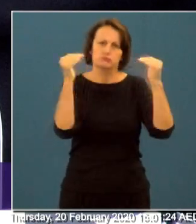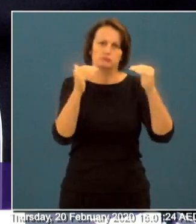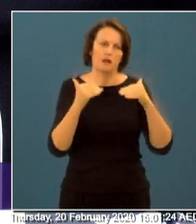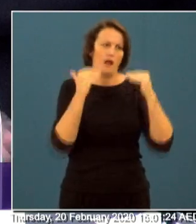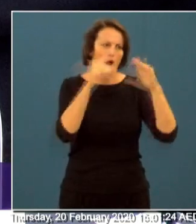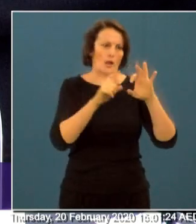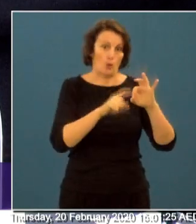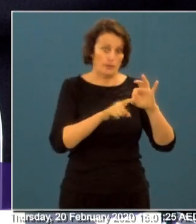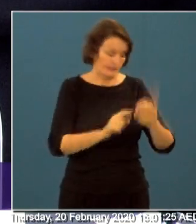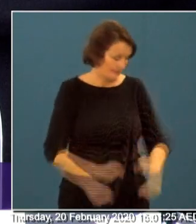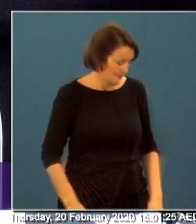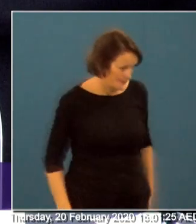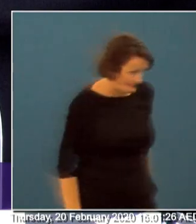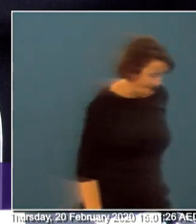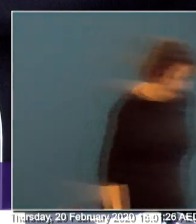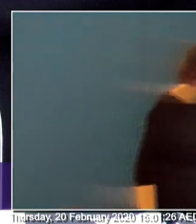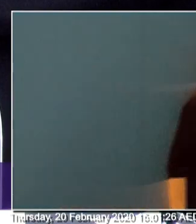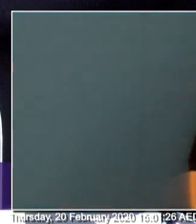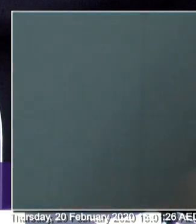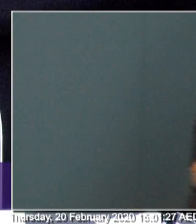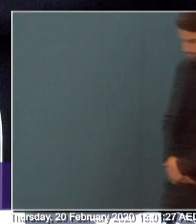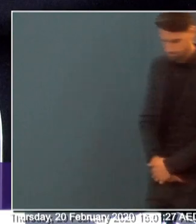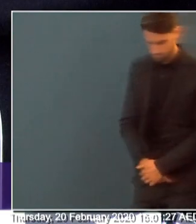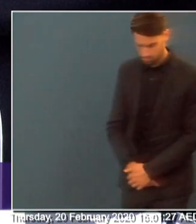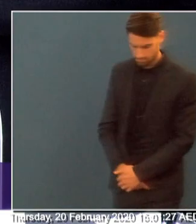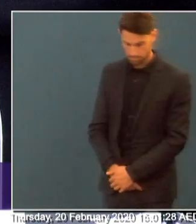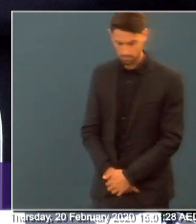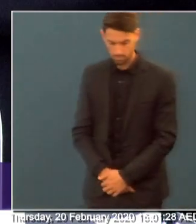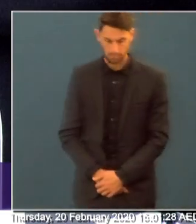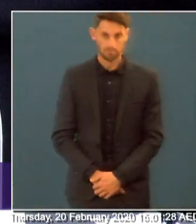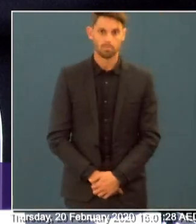If I may refer to the National Disability Strategy, perhaps, at this point? MS WRIGHT: Certainly.